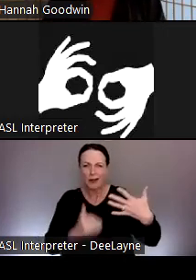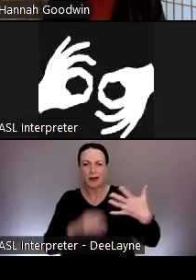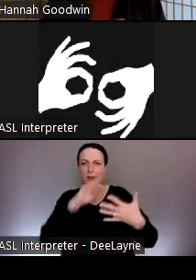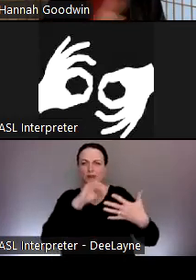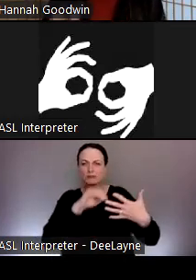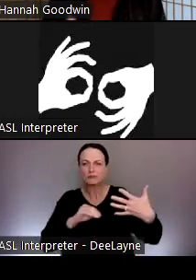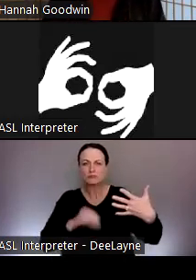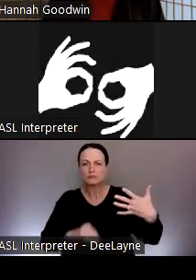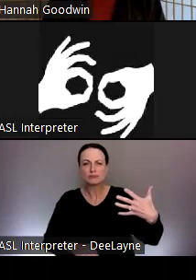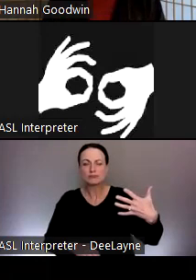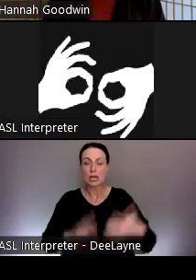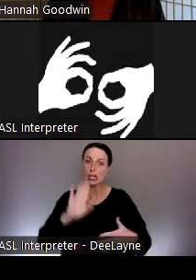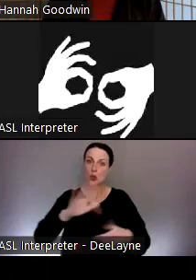How is your time distributed?